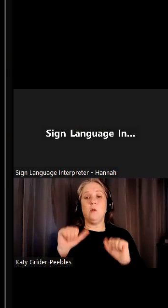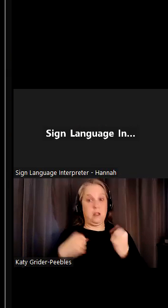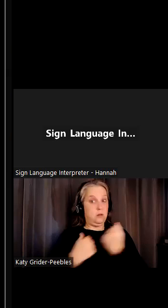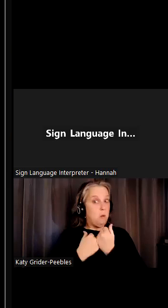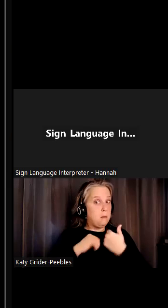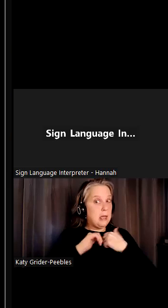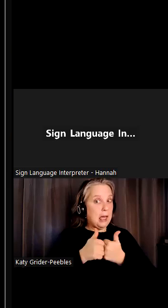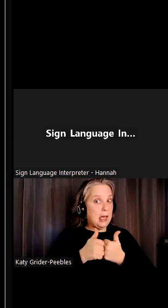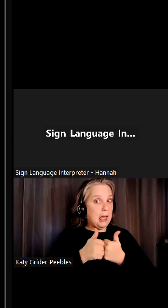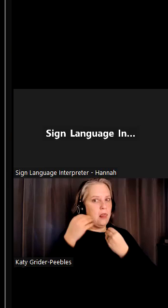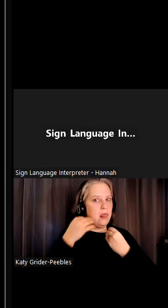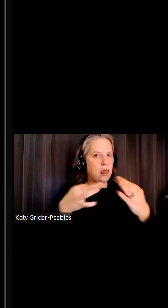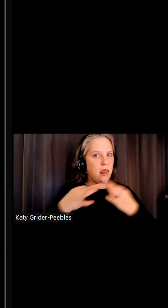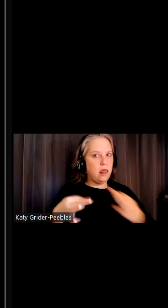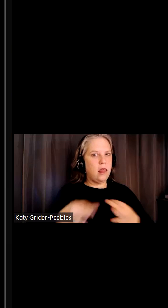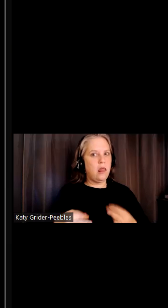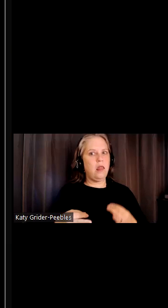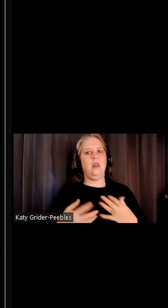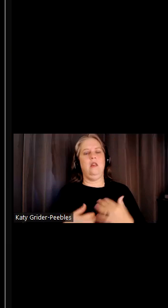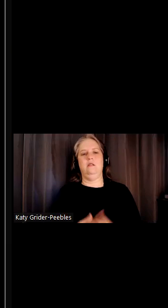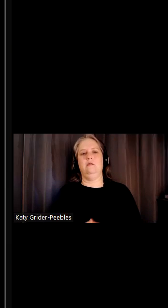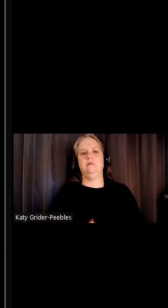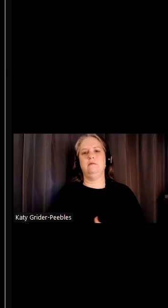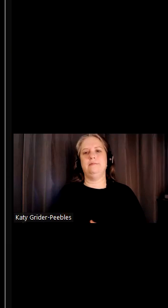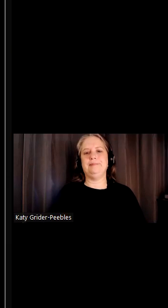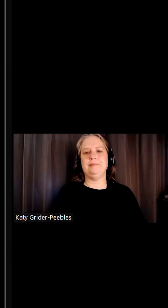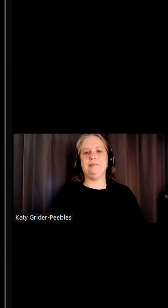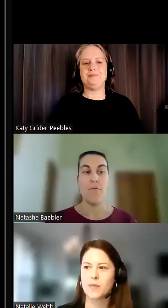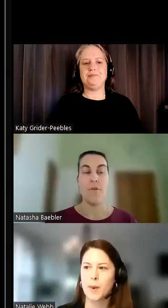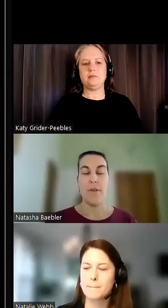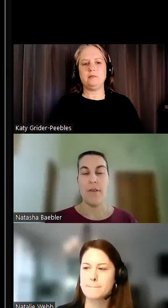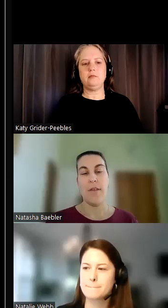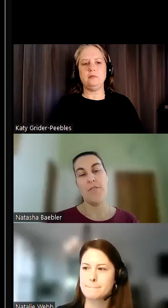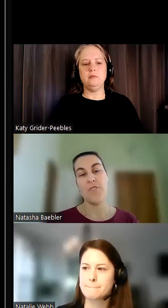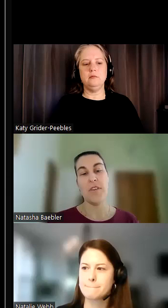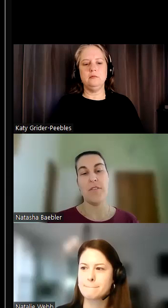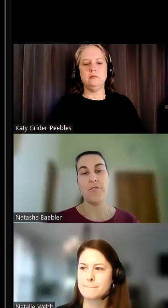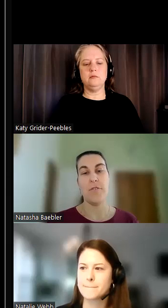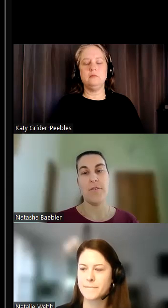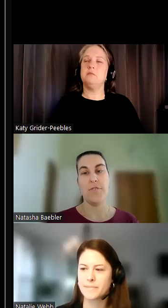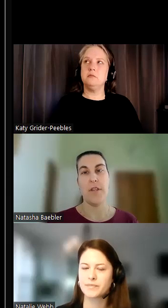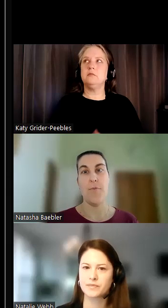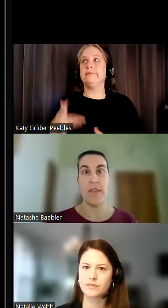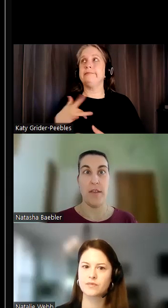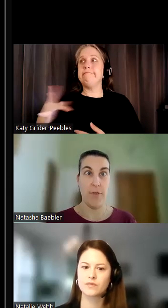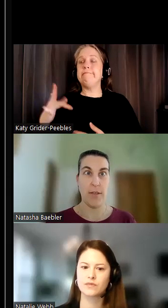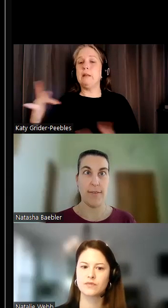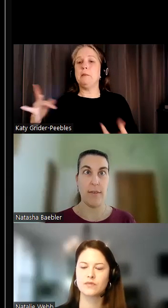further in this way? Natasha: Usually, those are associated with invites.